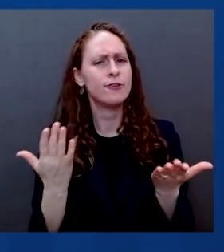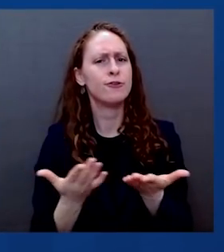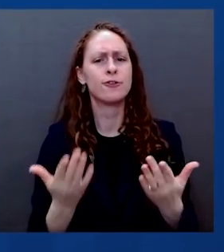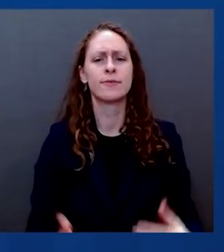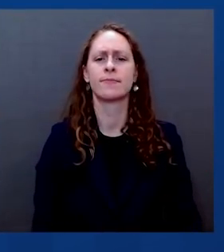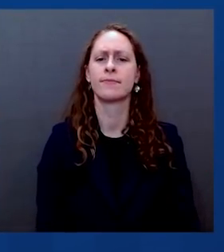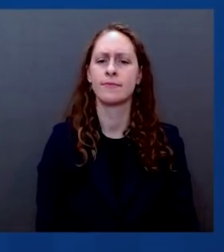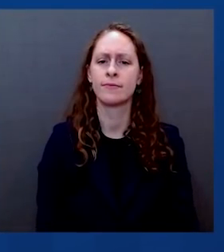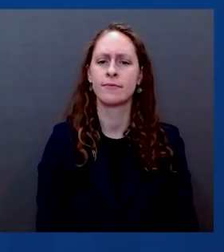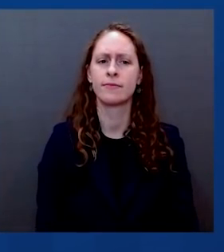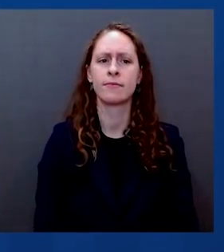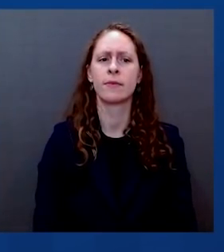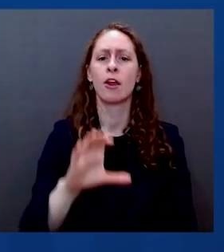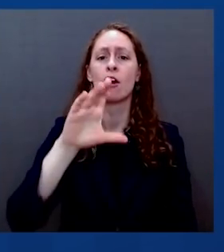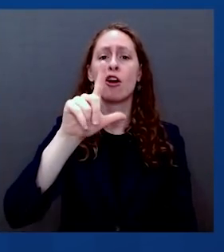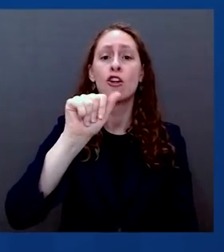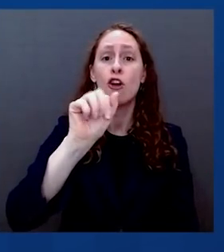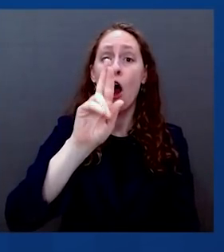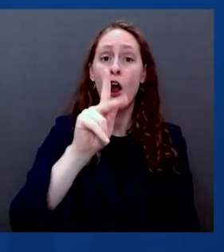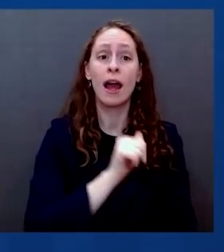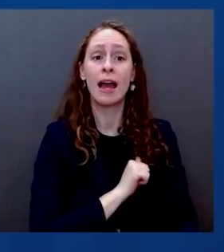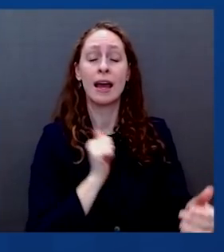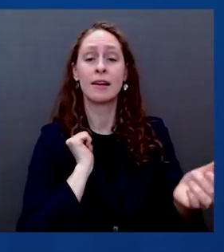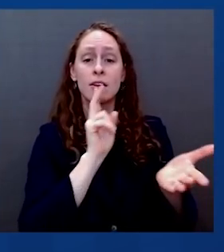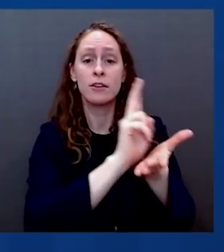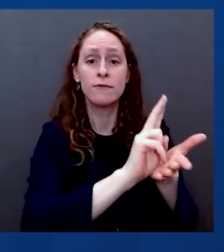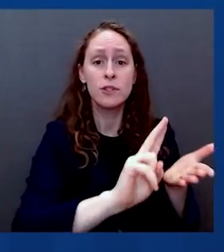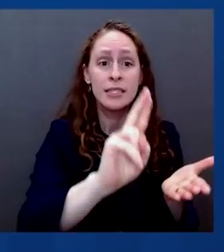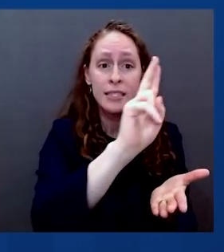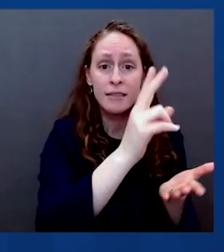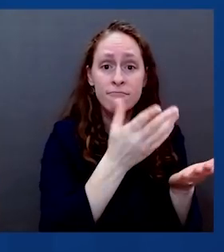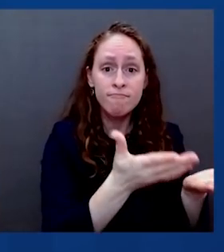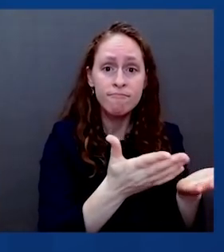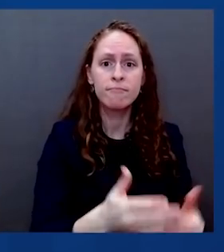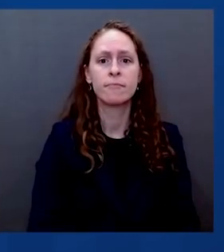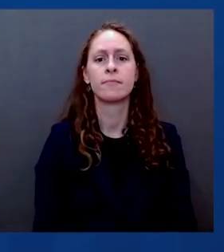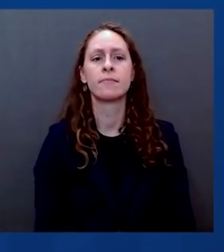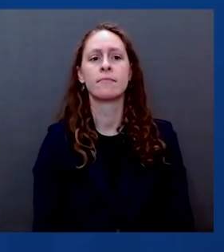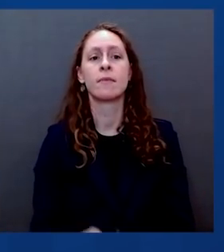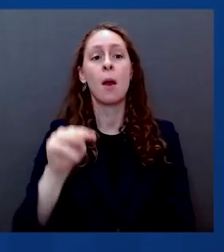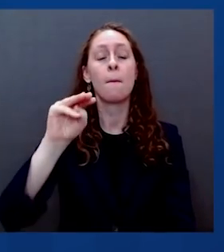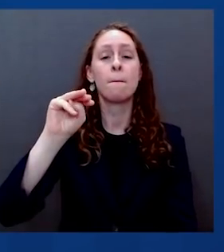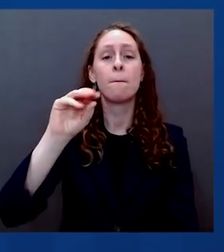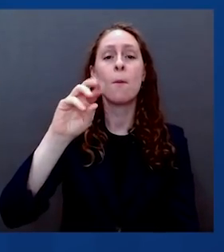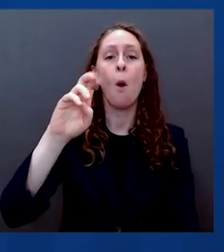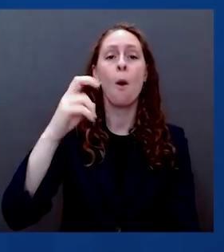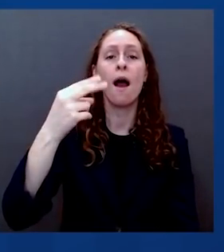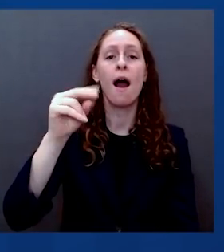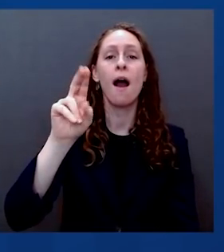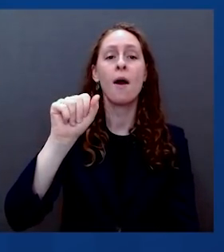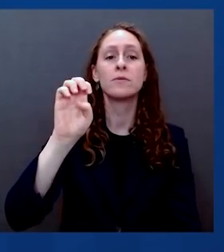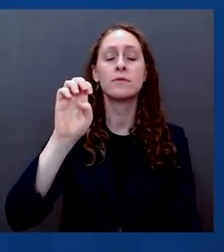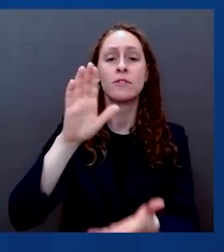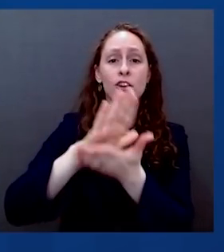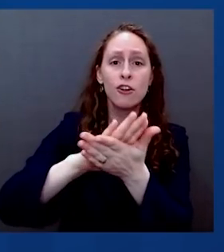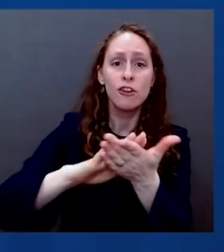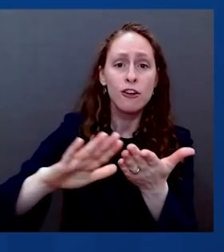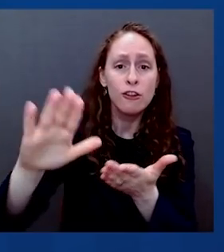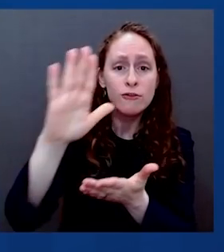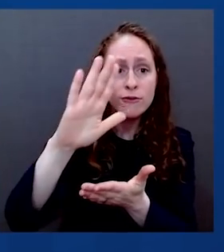the home of generations of advocates, activists, educators and preachers; young people, just like the students here,